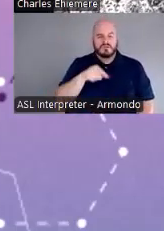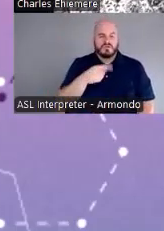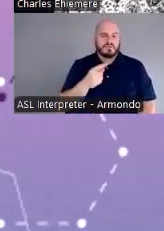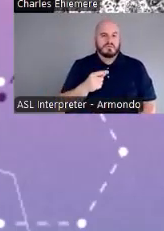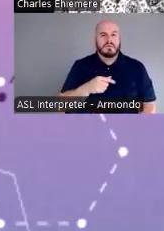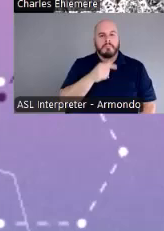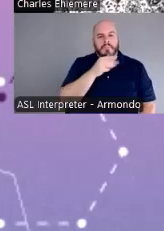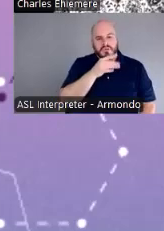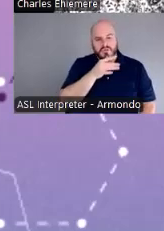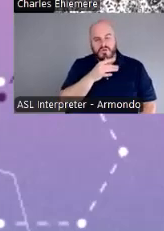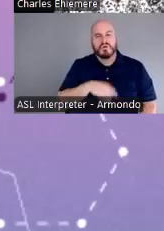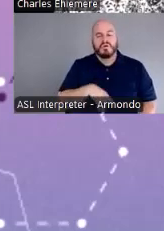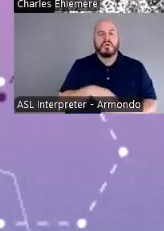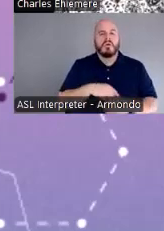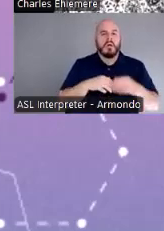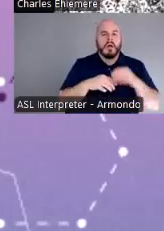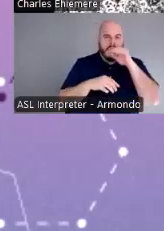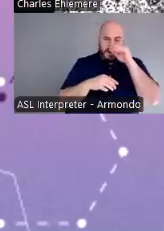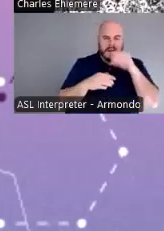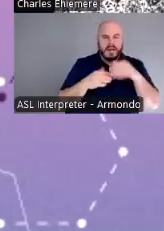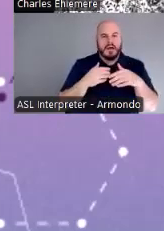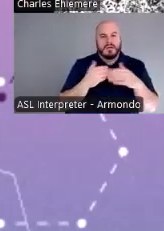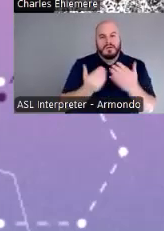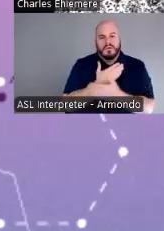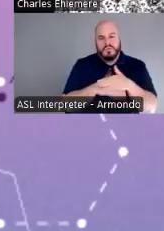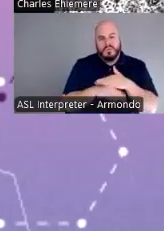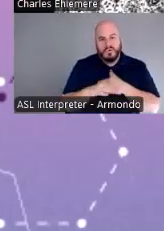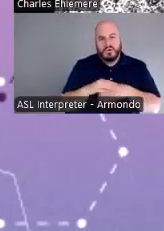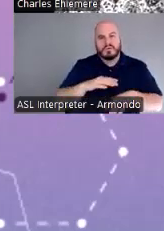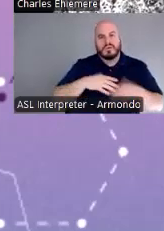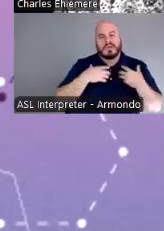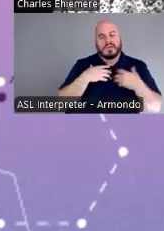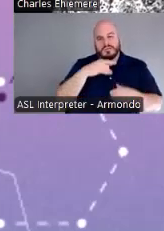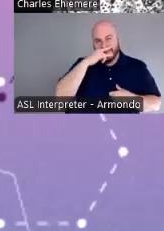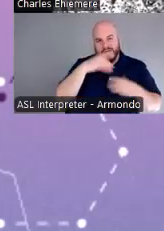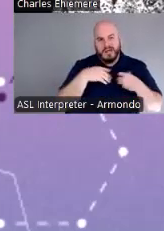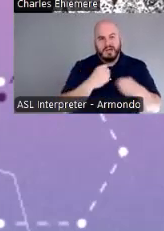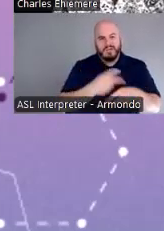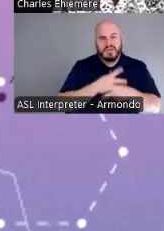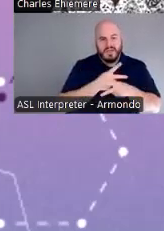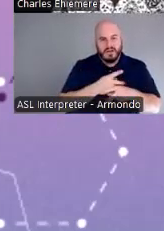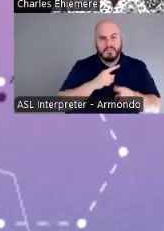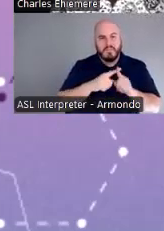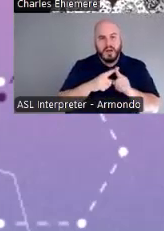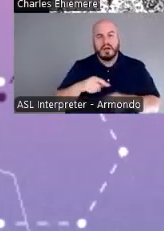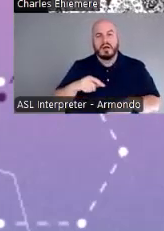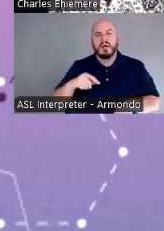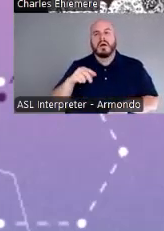space and look at noncommunicable diseases,